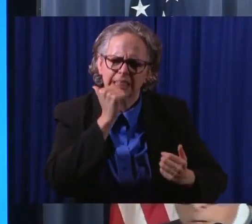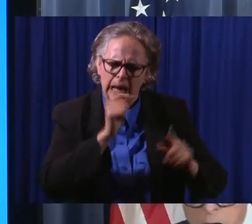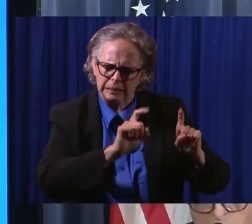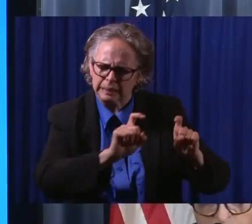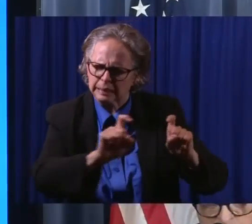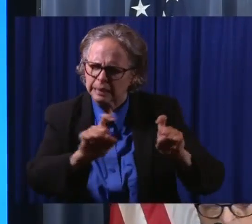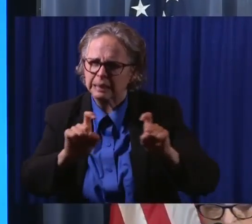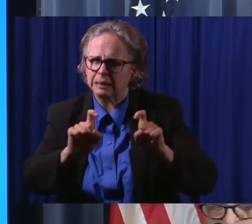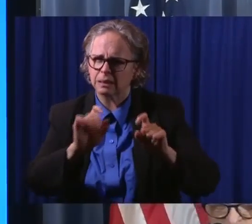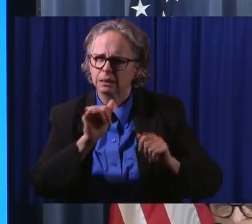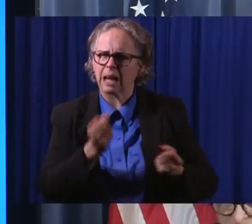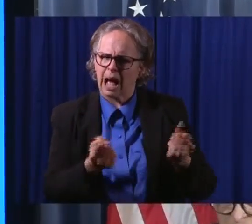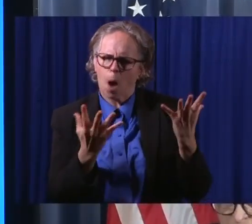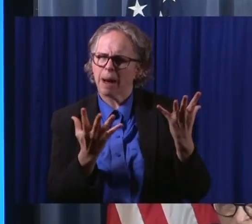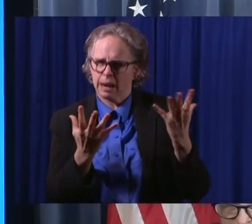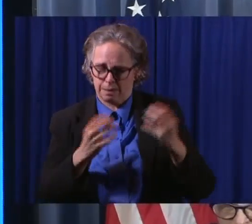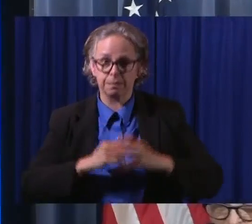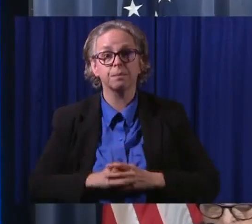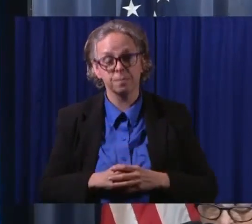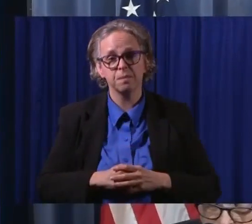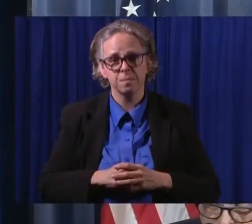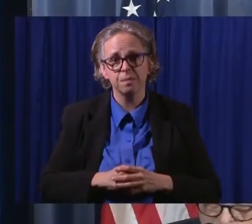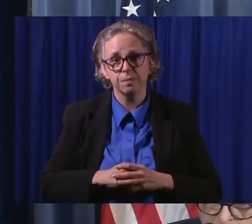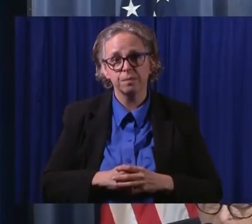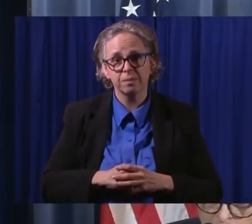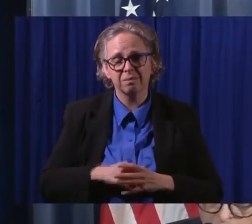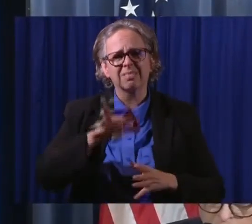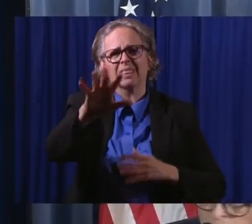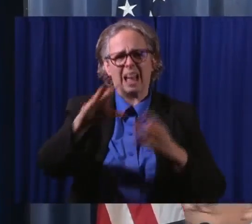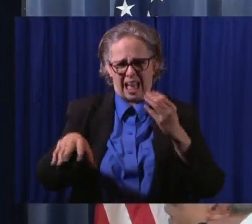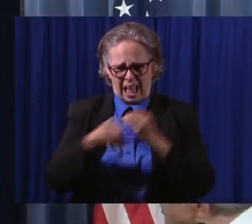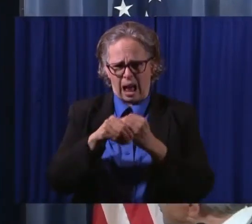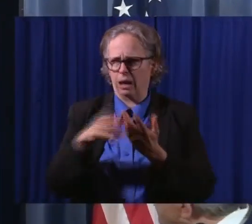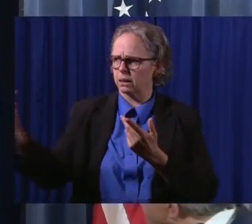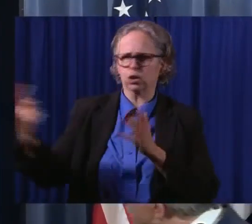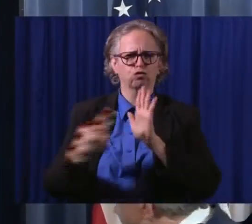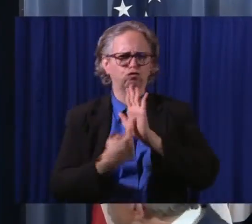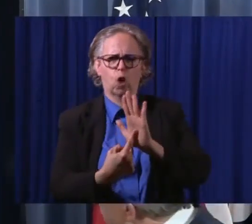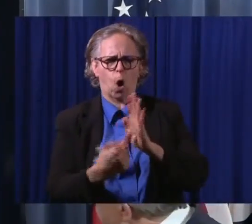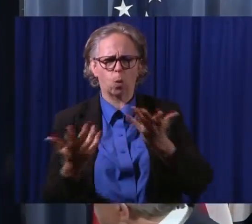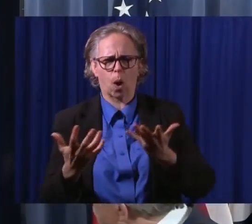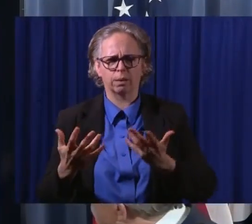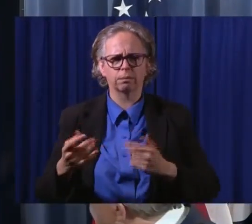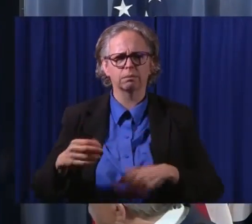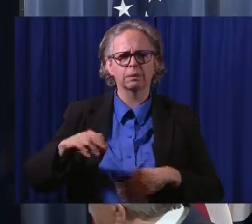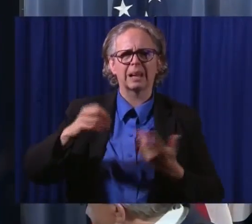THE NUMBER OF TESTS, AS YOU CAN SEE, FOR EACH DAY.